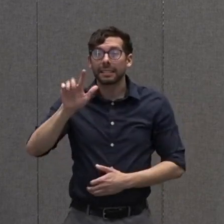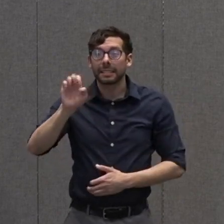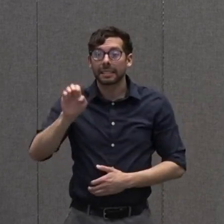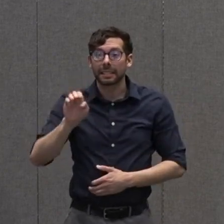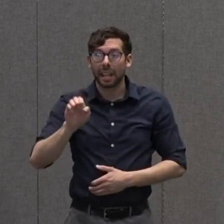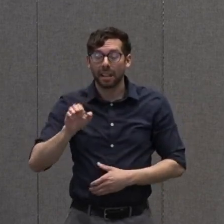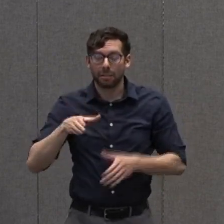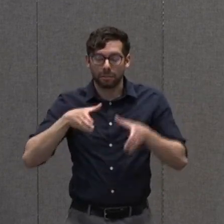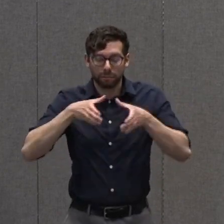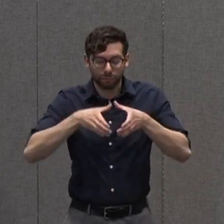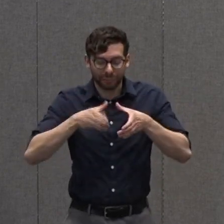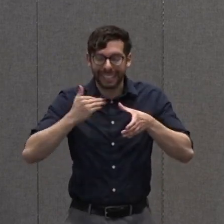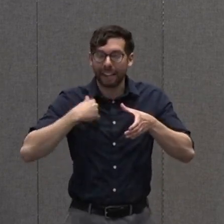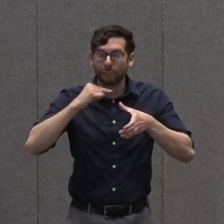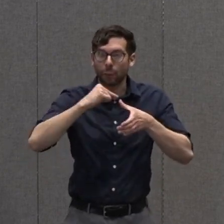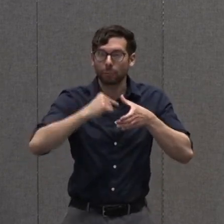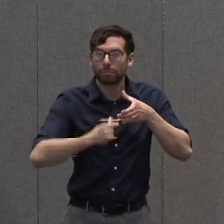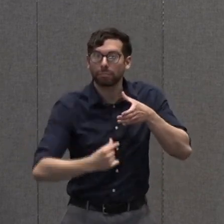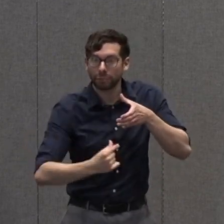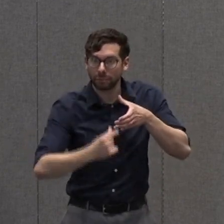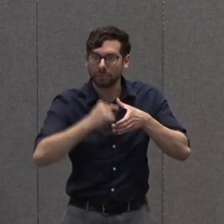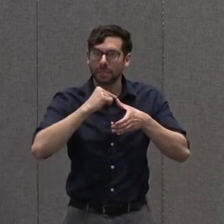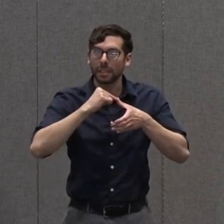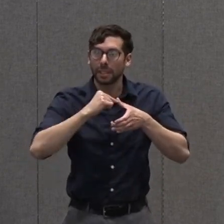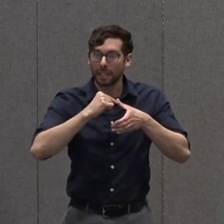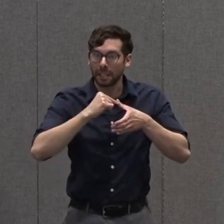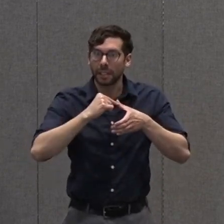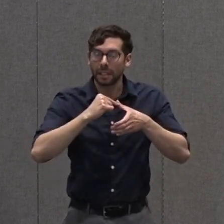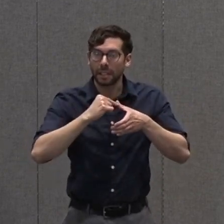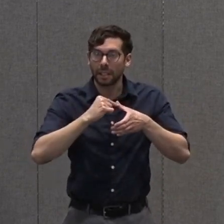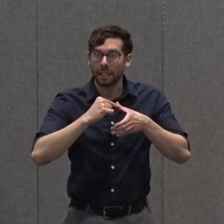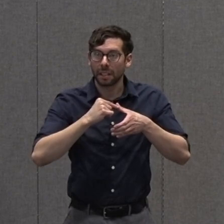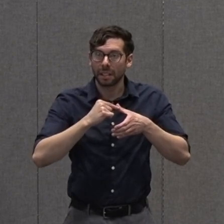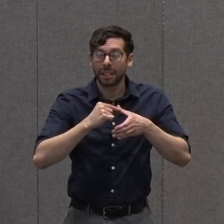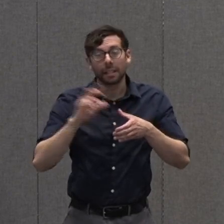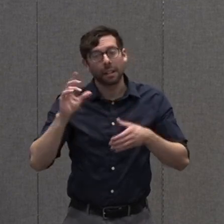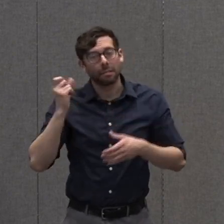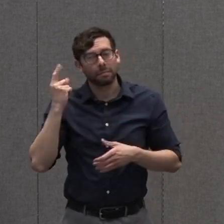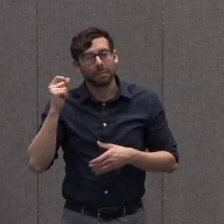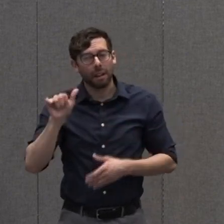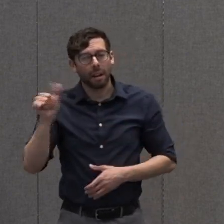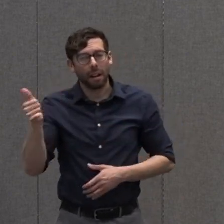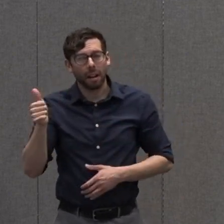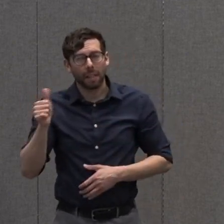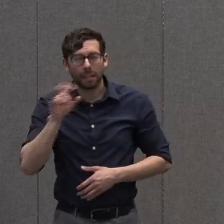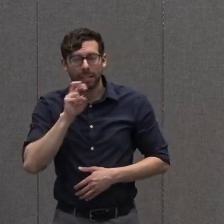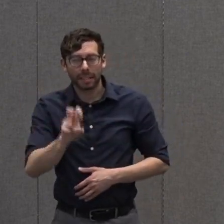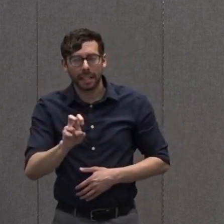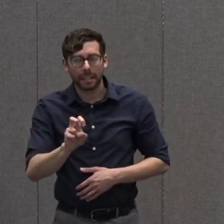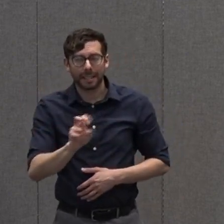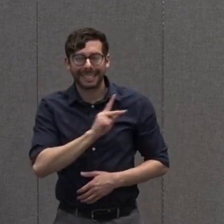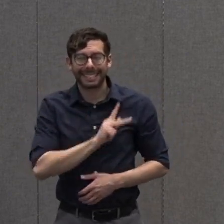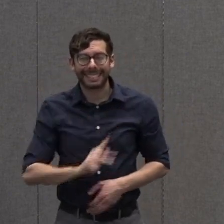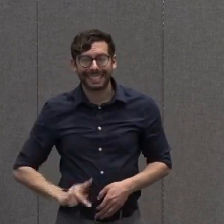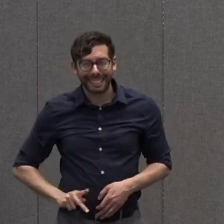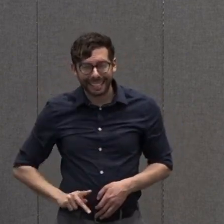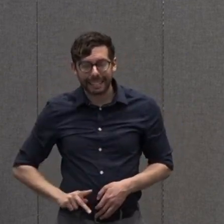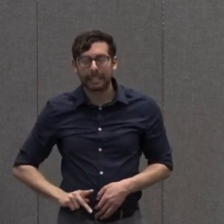where other snakes, - Yeah, you can feel that. Like the Cobras, and the king snakes have smooth scales. And he's got a beautiful little tail that's sticking out, right here.